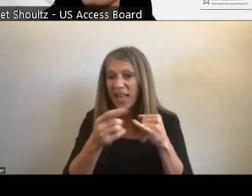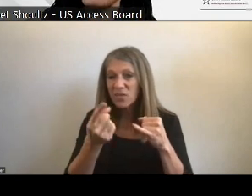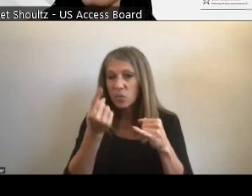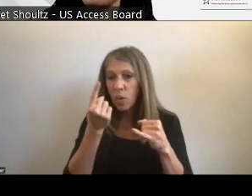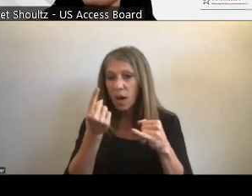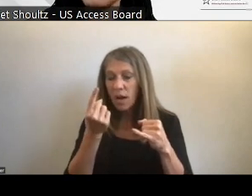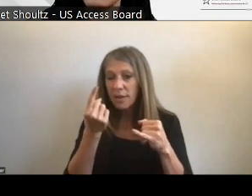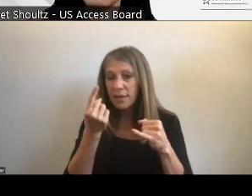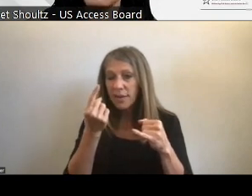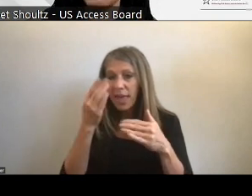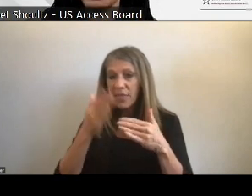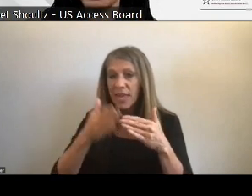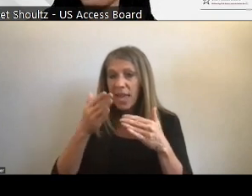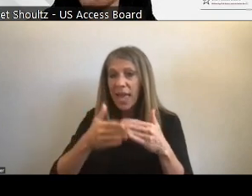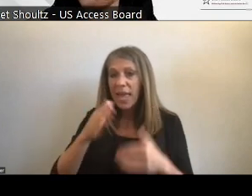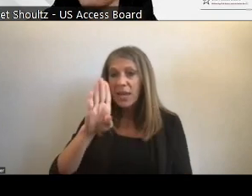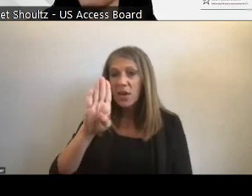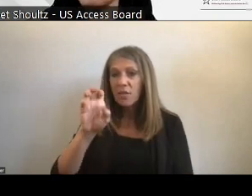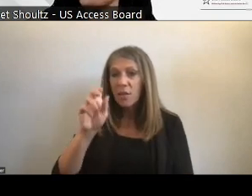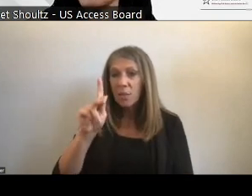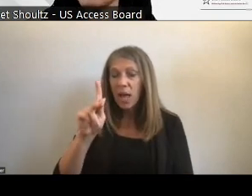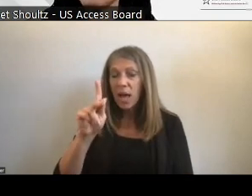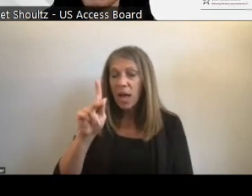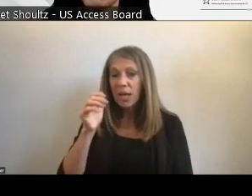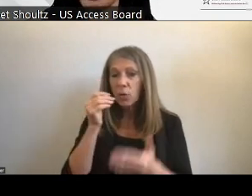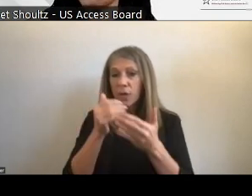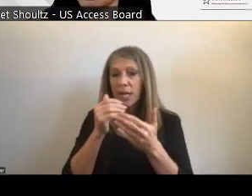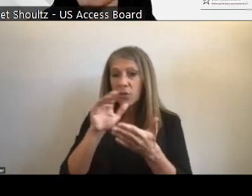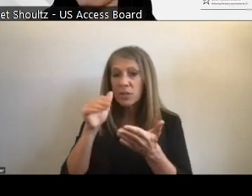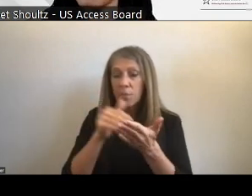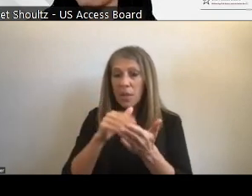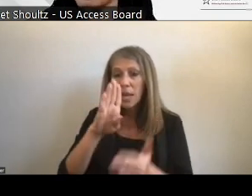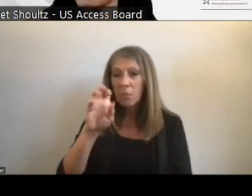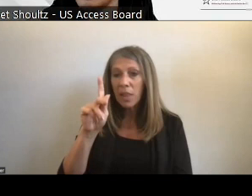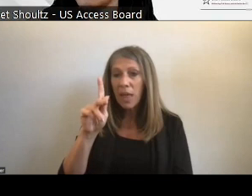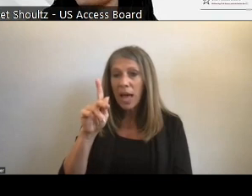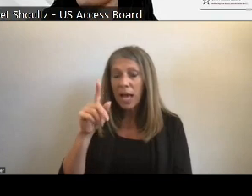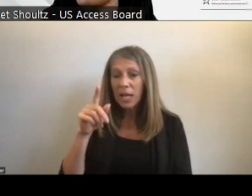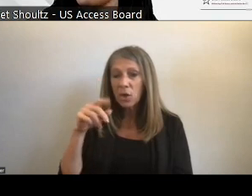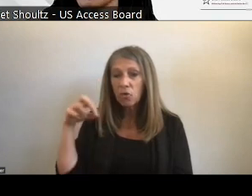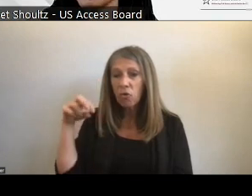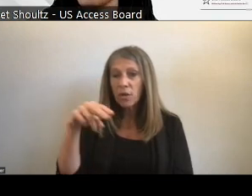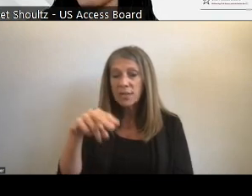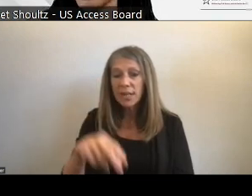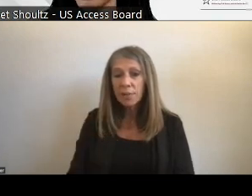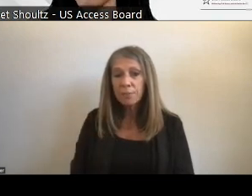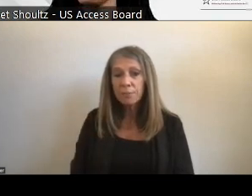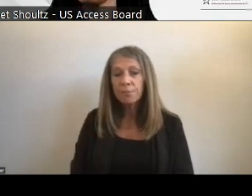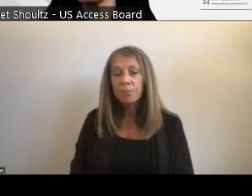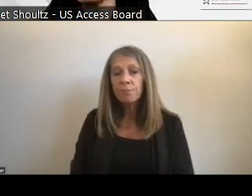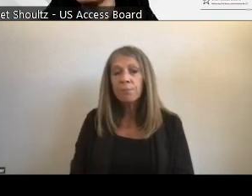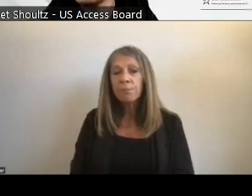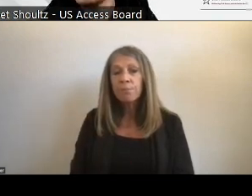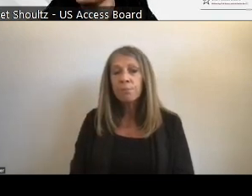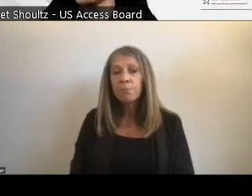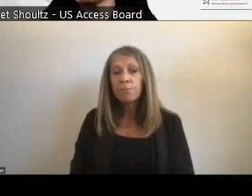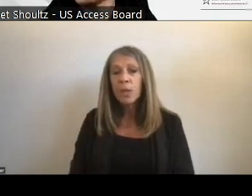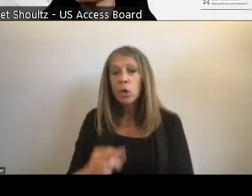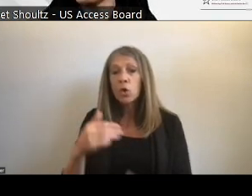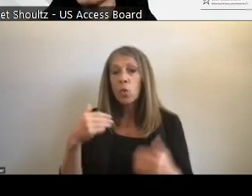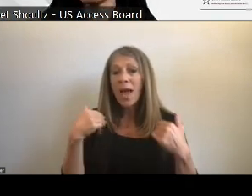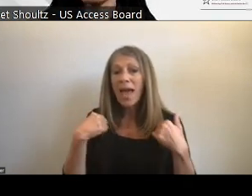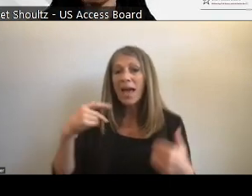the end of a block or nearest mid-block crossing, and so you technically have a pedestrian access